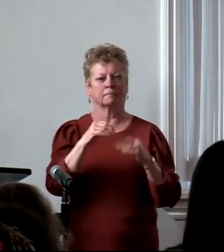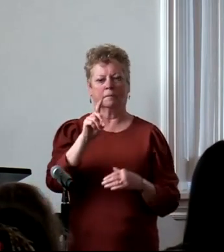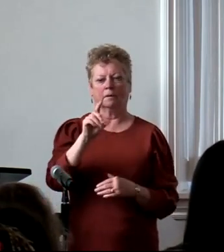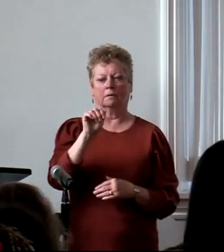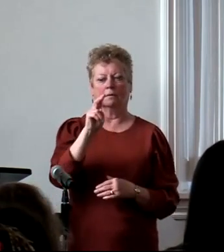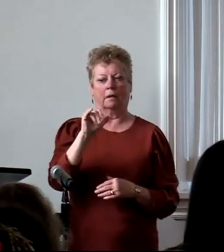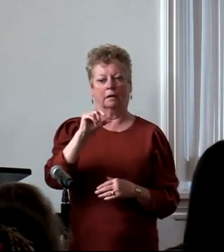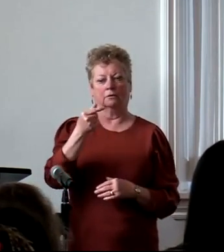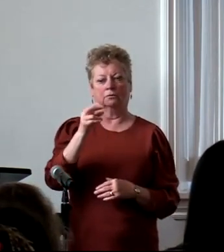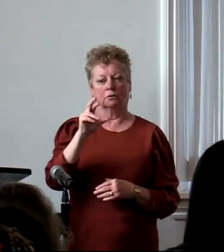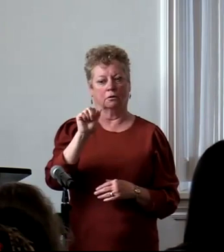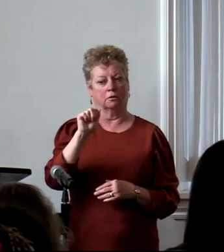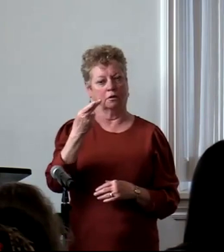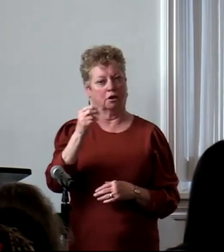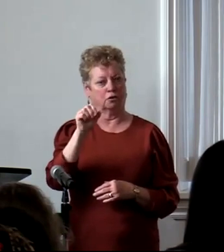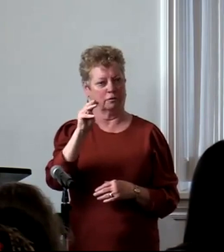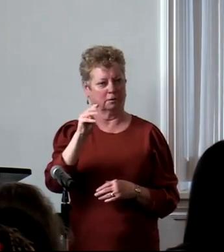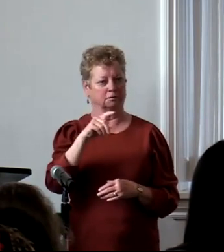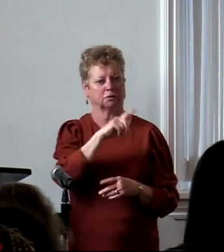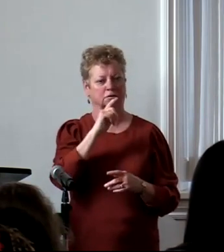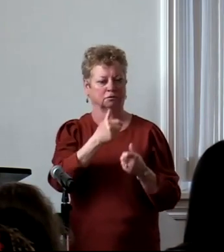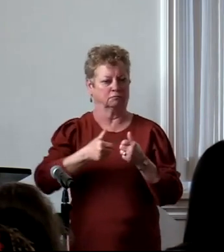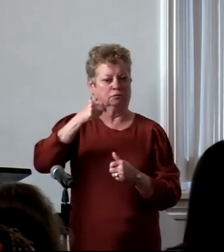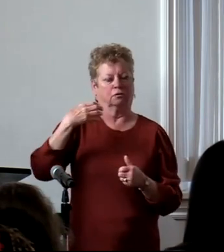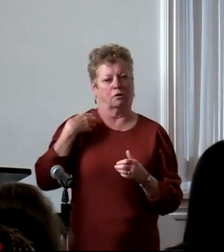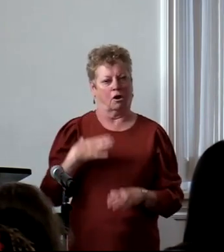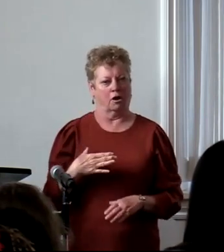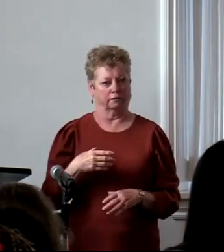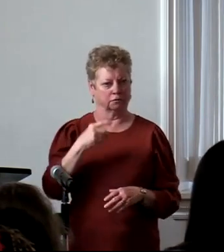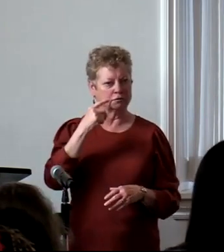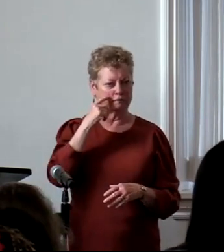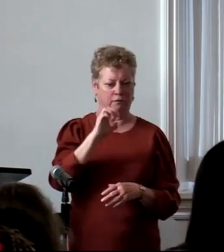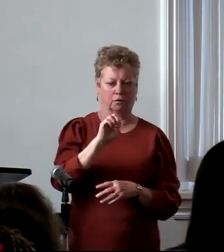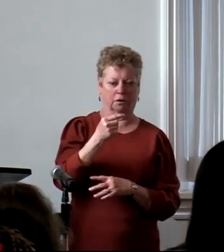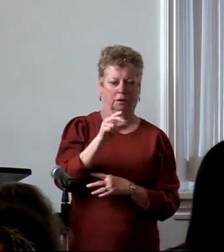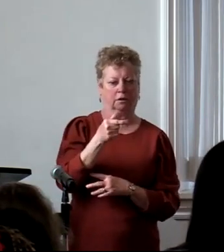Danny Graham is currently the Chief Engagement Officer for Engage Nova Scotia.